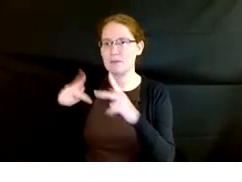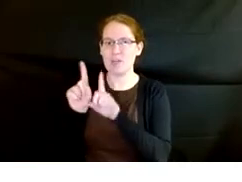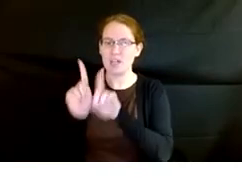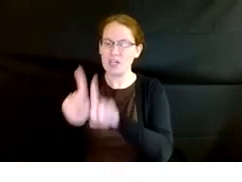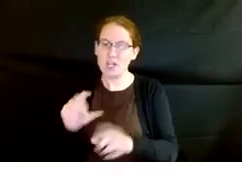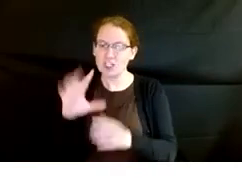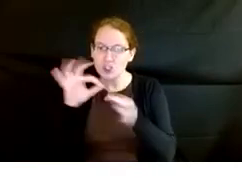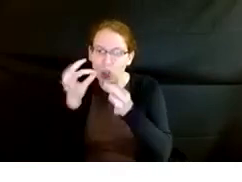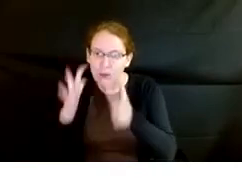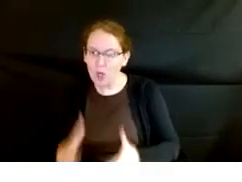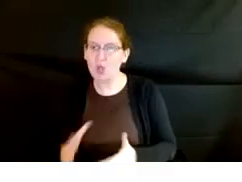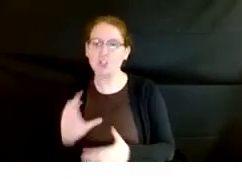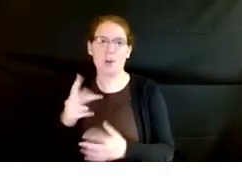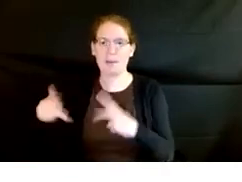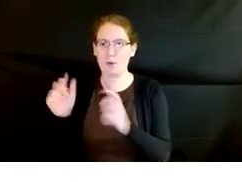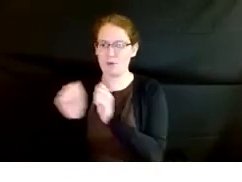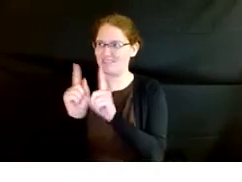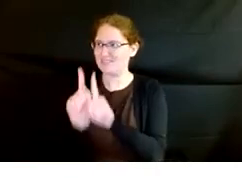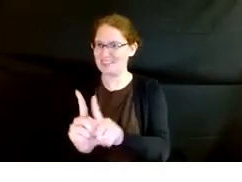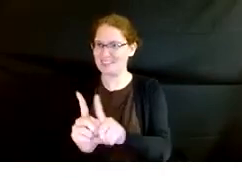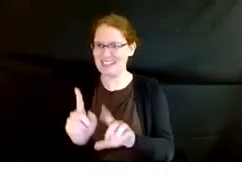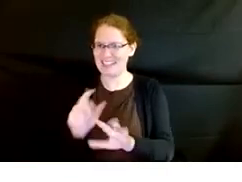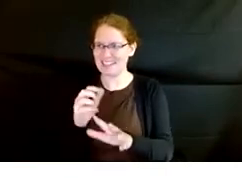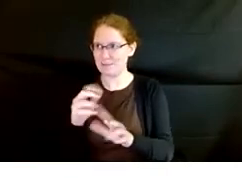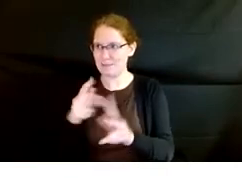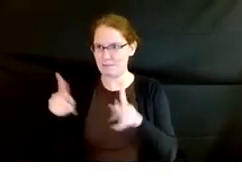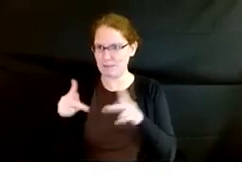for people with disabilities is a reasonable accommodation that's required under the Americans with